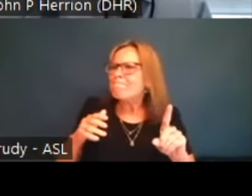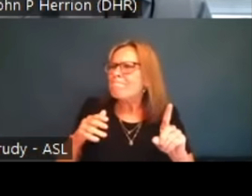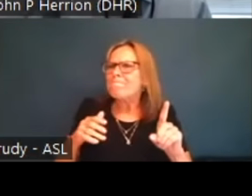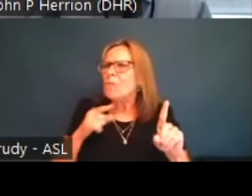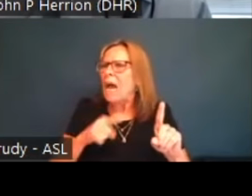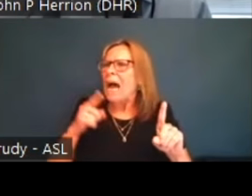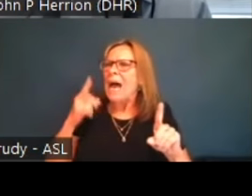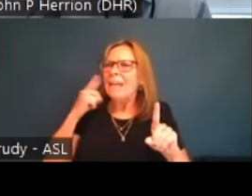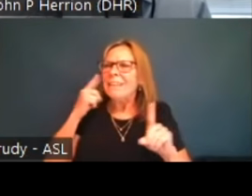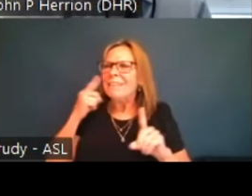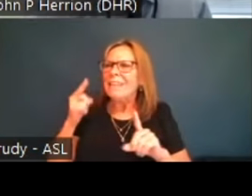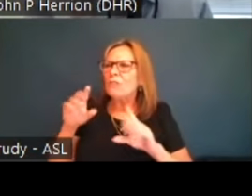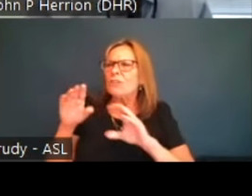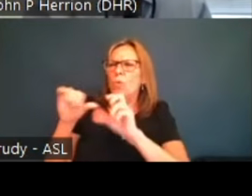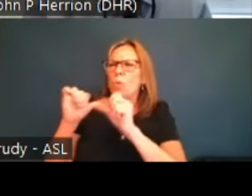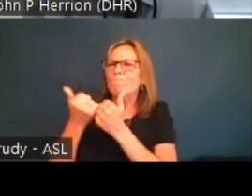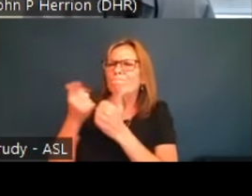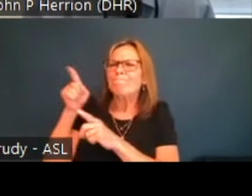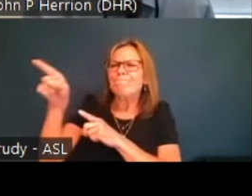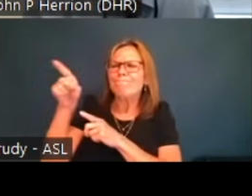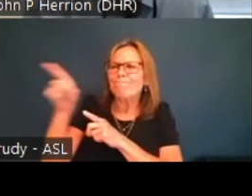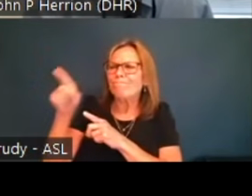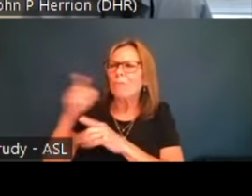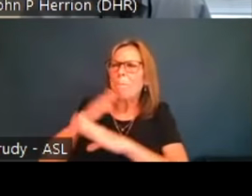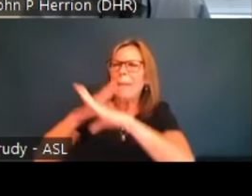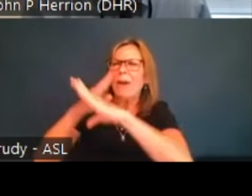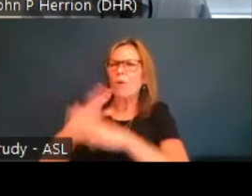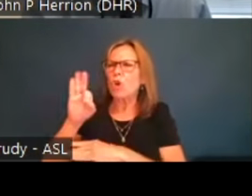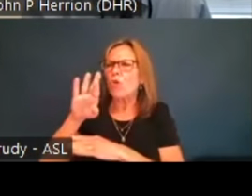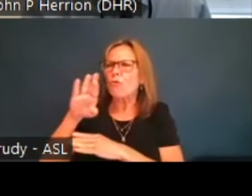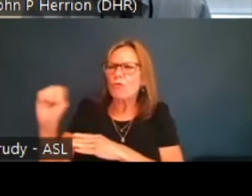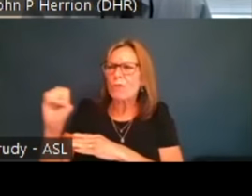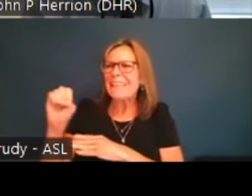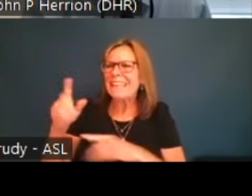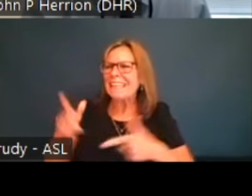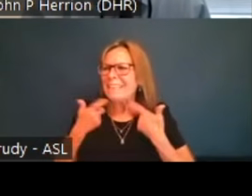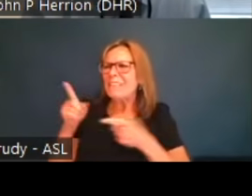re more residentially inclined , I don't know so I don't want to give bad information, You know, when a complaint comes